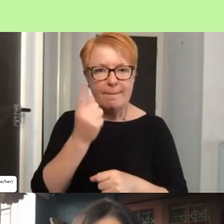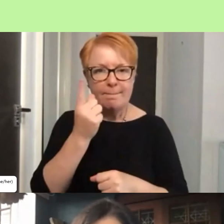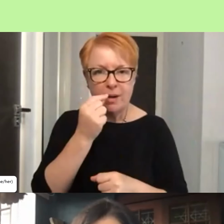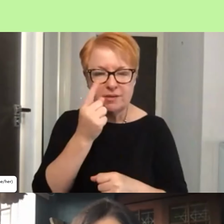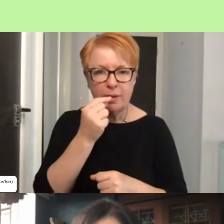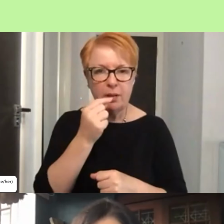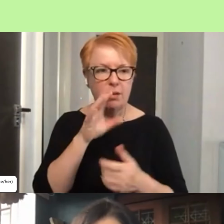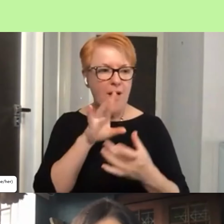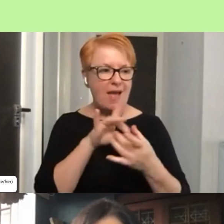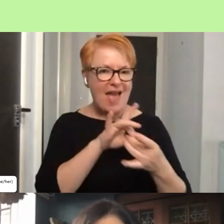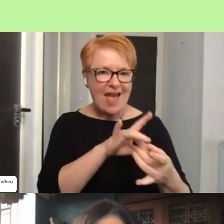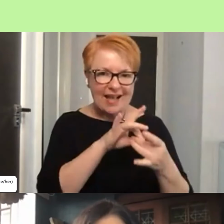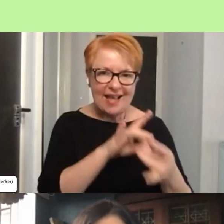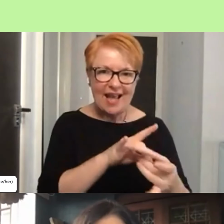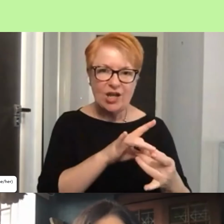How can we create dialogue with them?